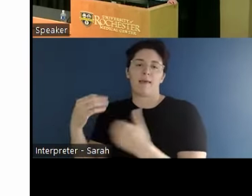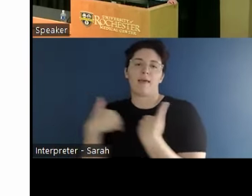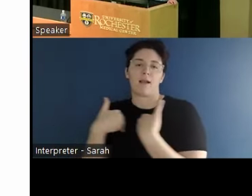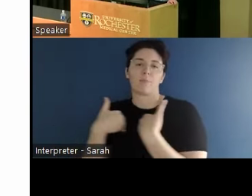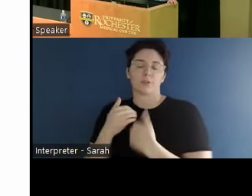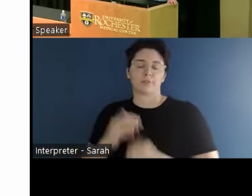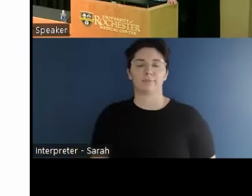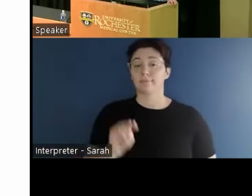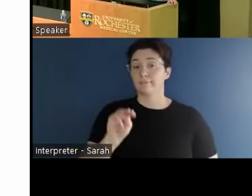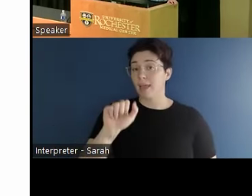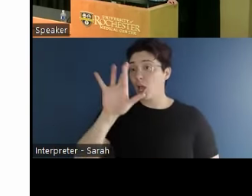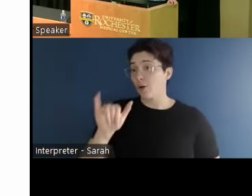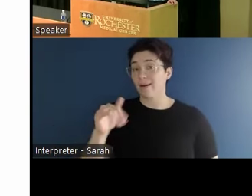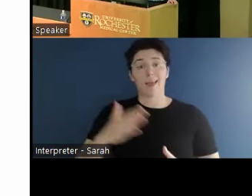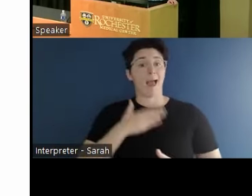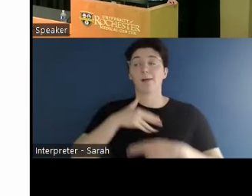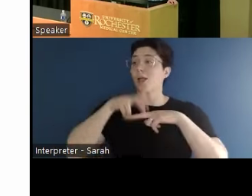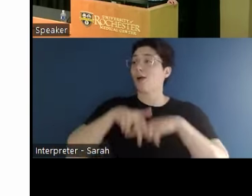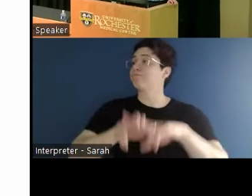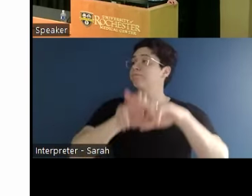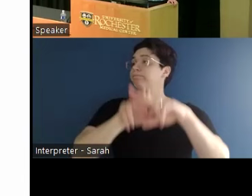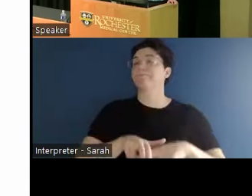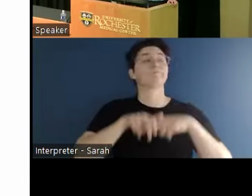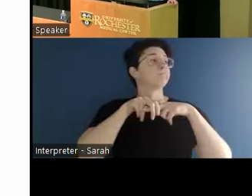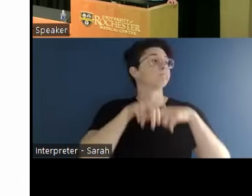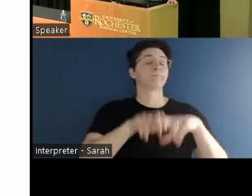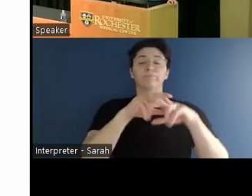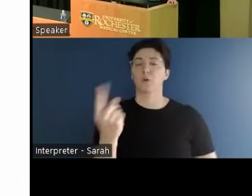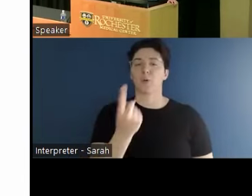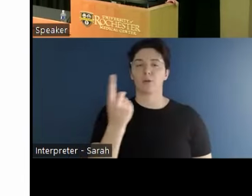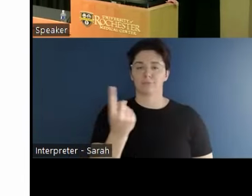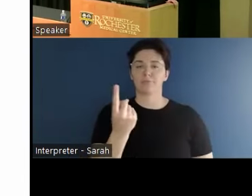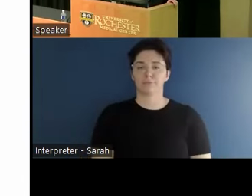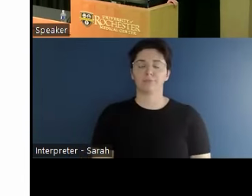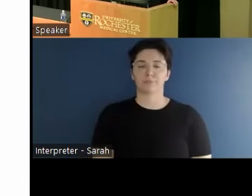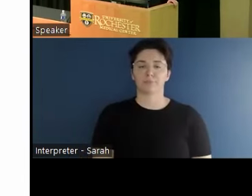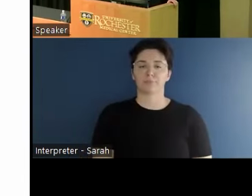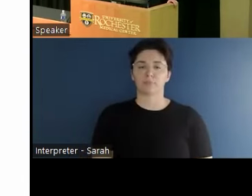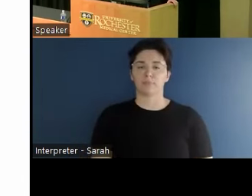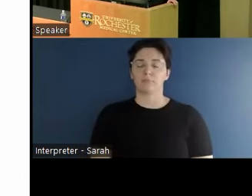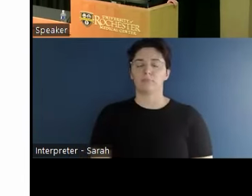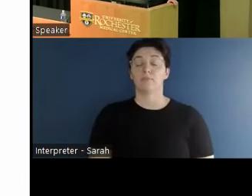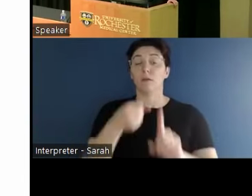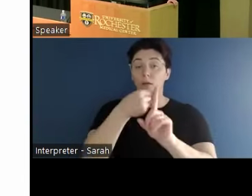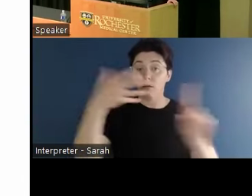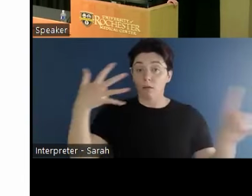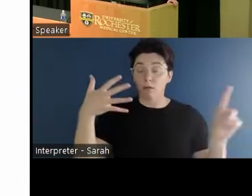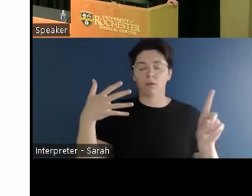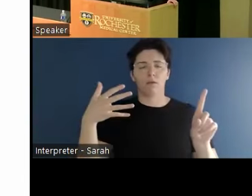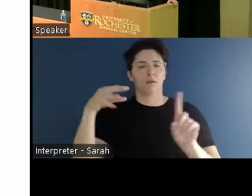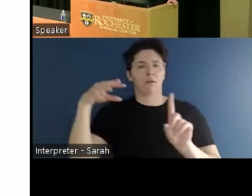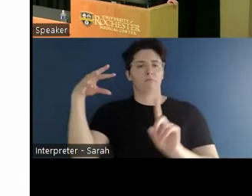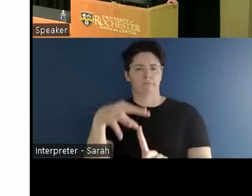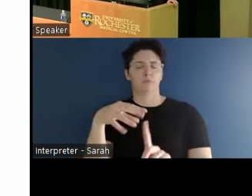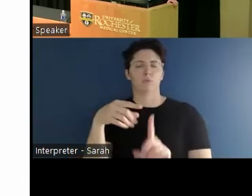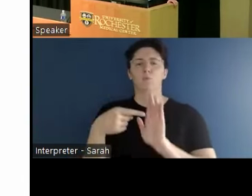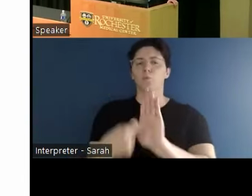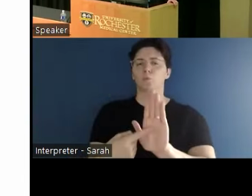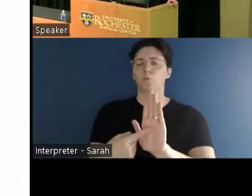happy swinging by herself this description of Mary highlights a well-known but often misunderstood